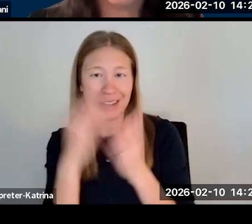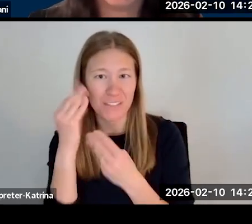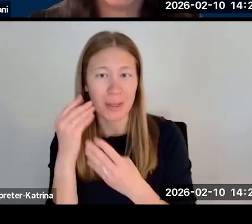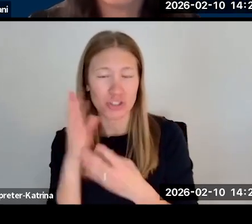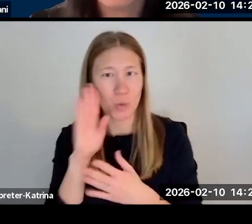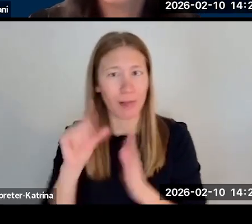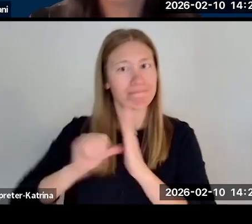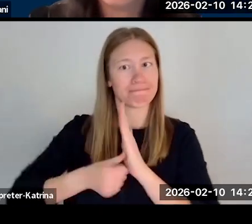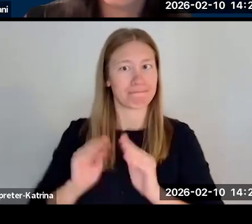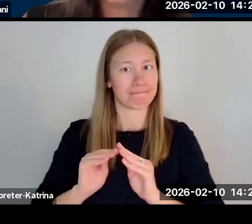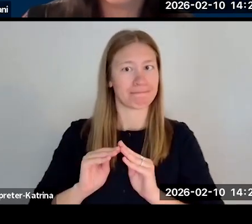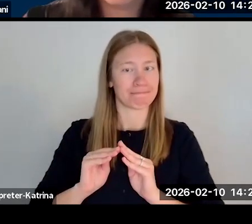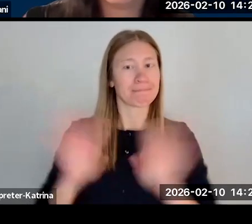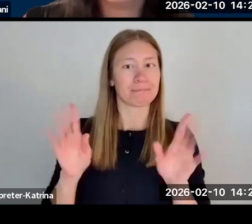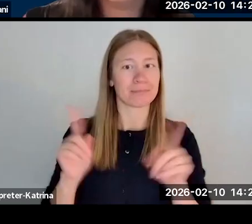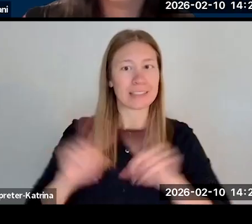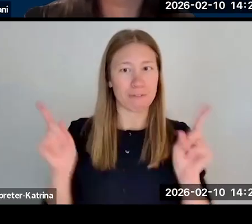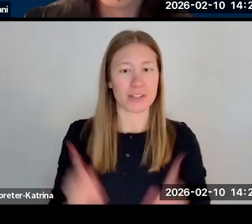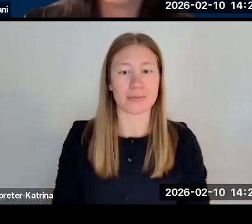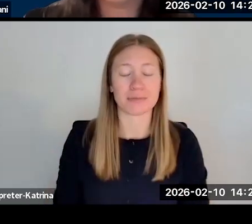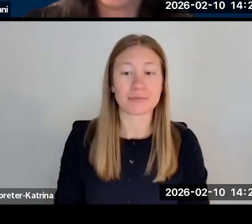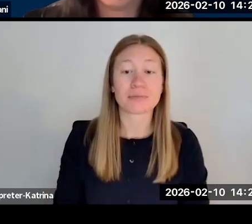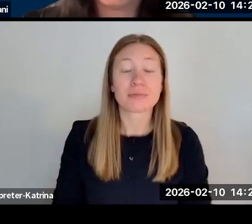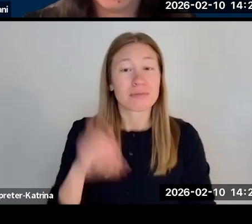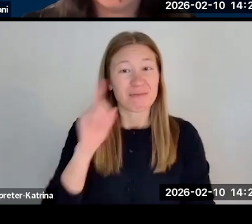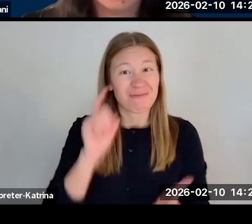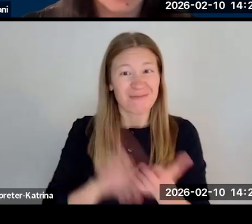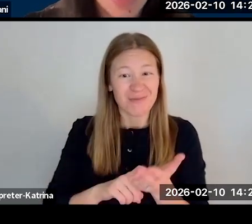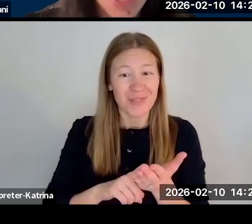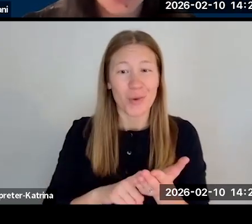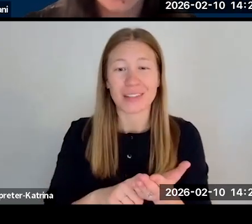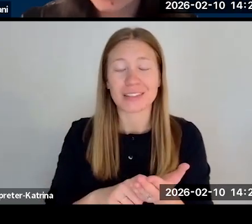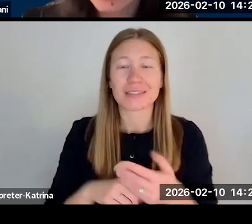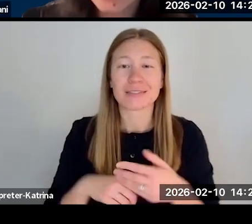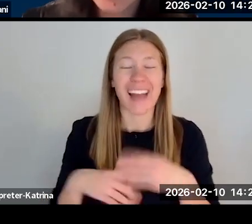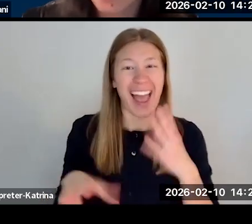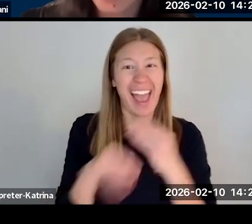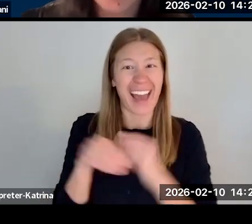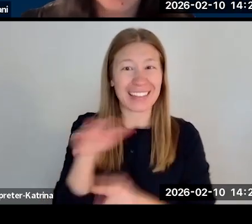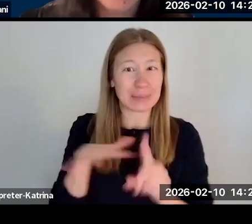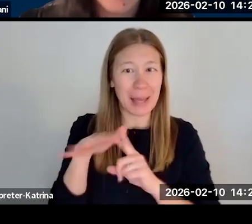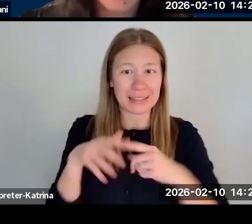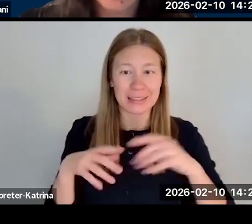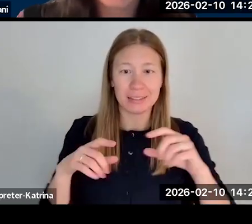between paragraphs using the built-in line and paragraph spacing. So this is an important one.